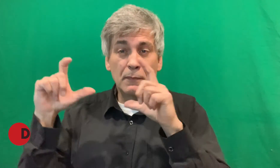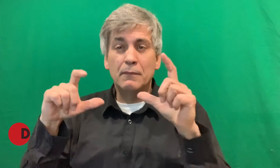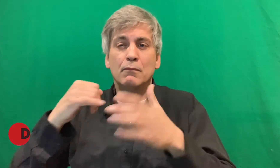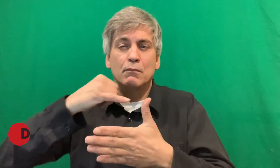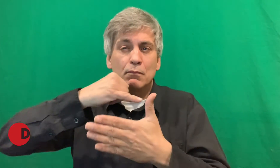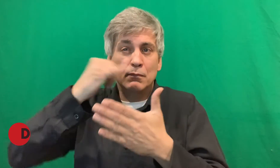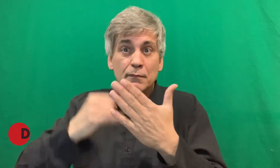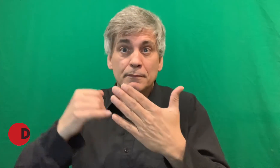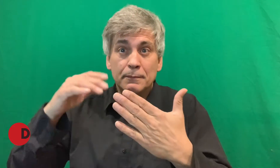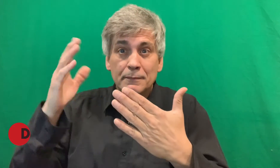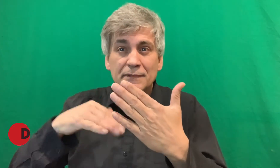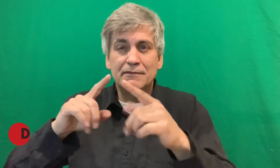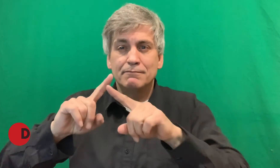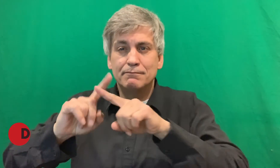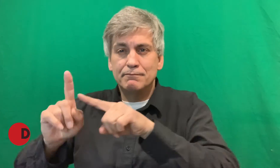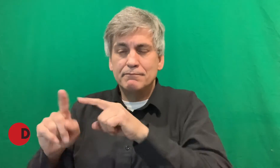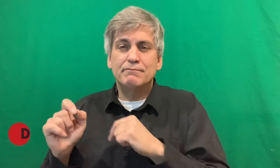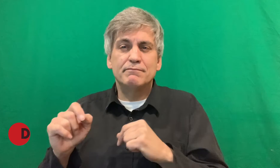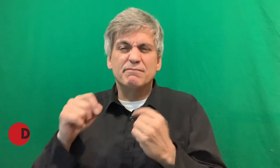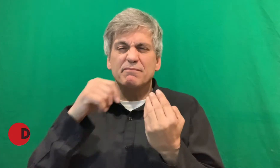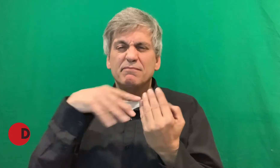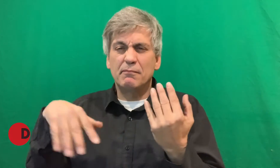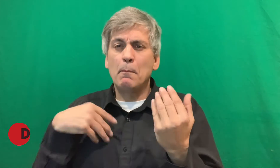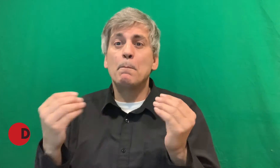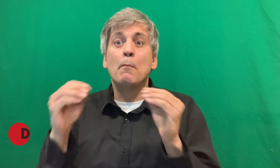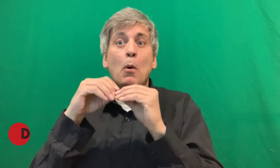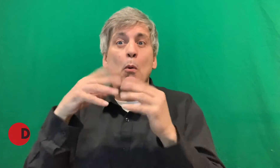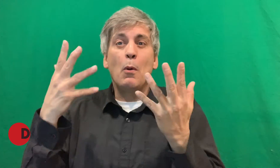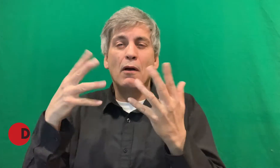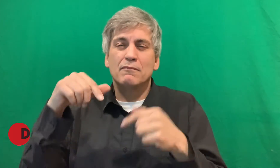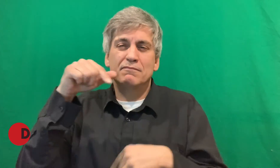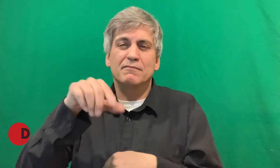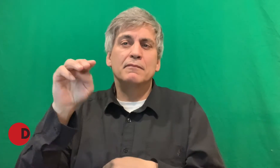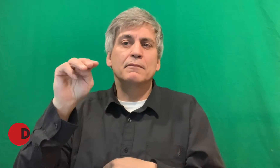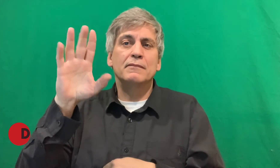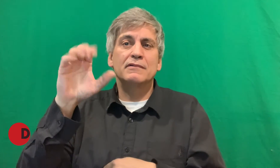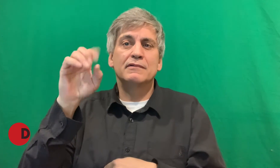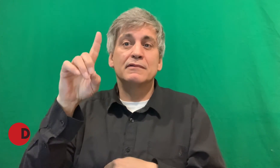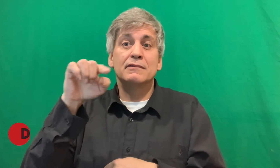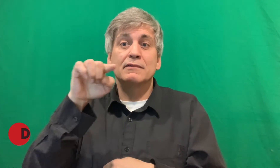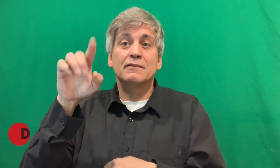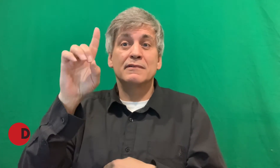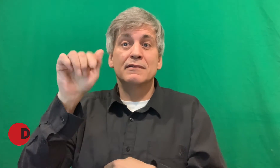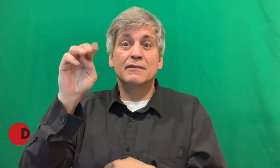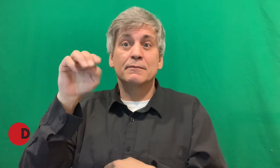and there's more information on MCD-DAM.com/news.